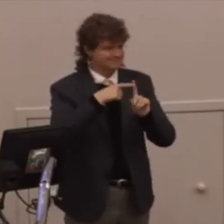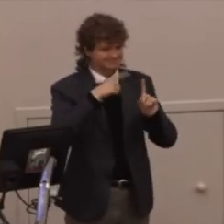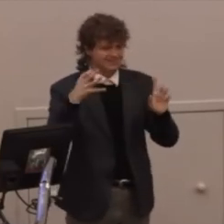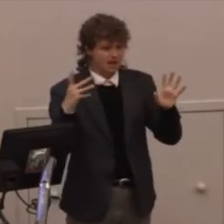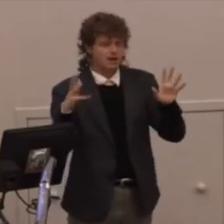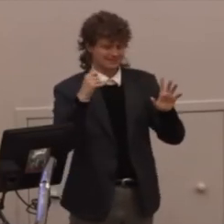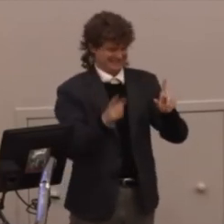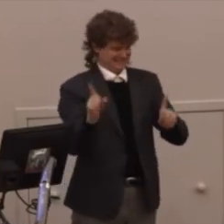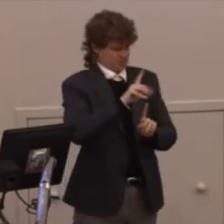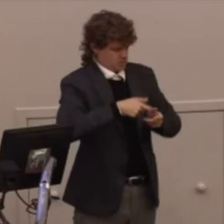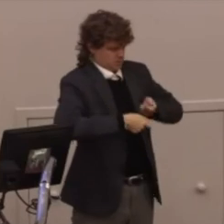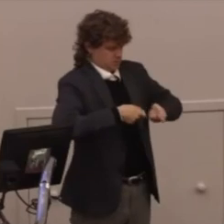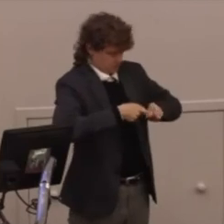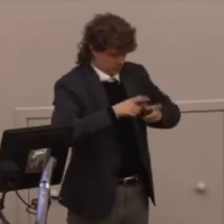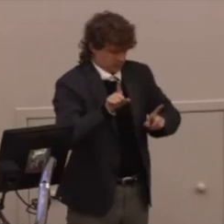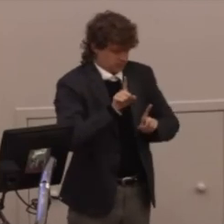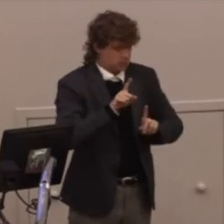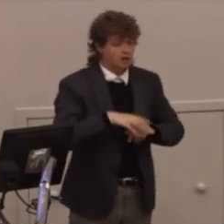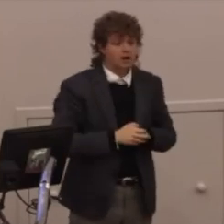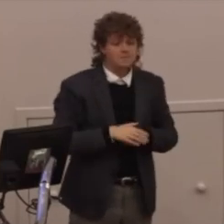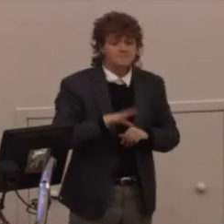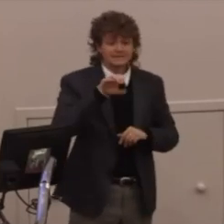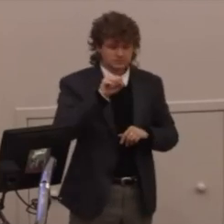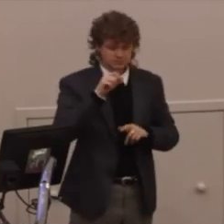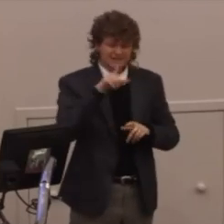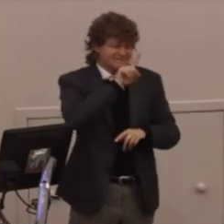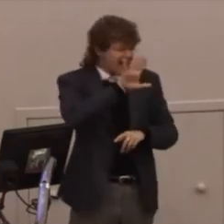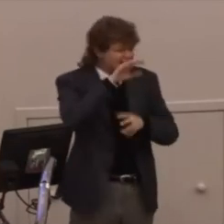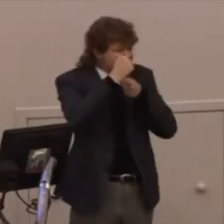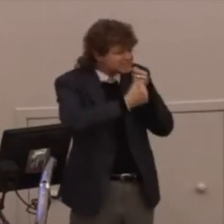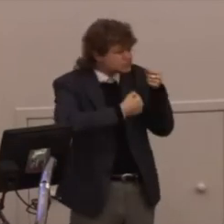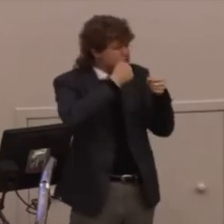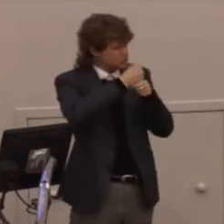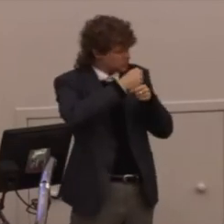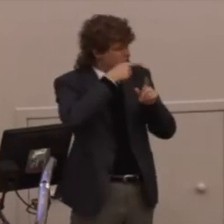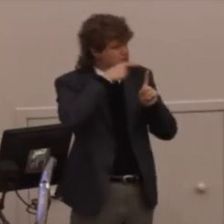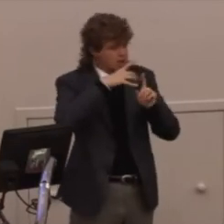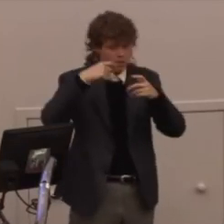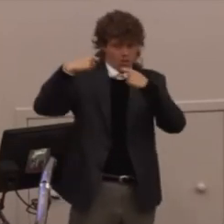which caused a lot of damage in her life because she was being completely controlled by her